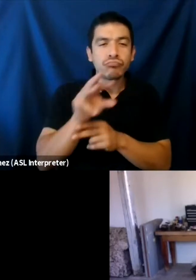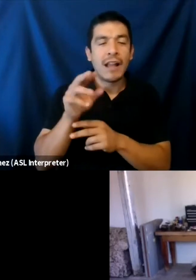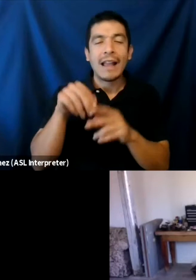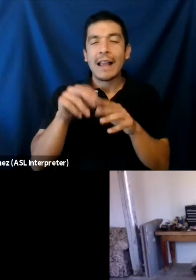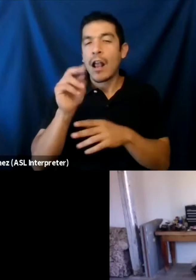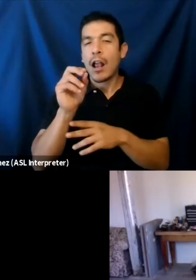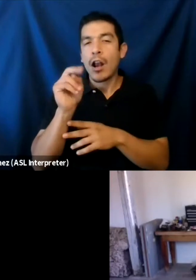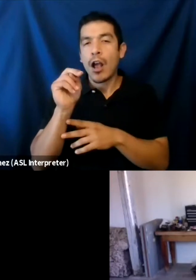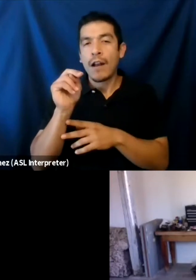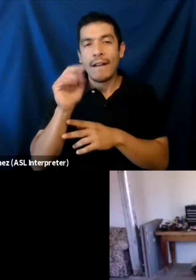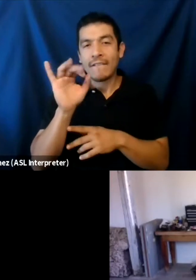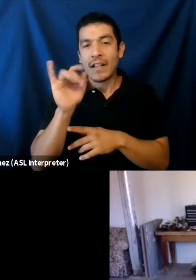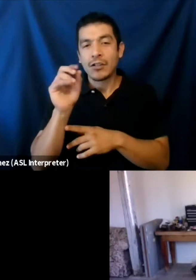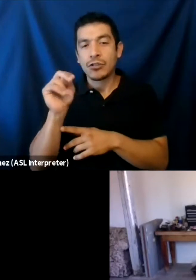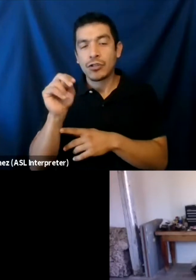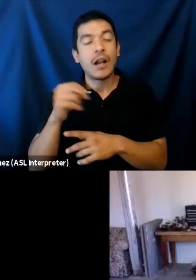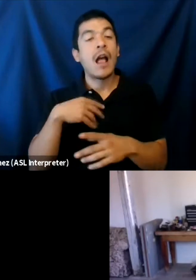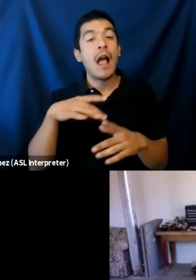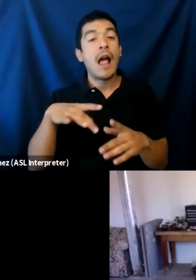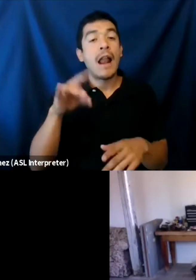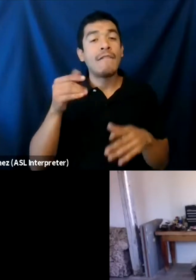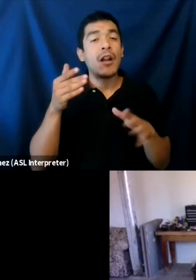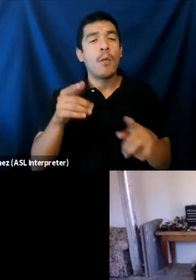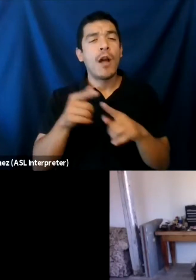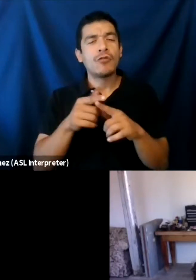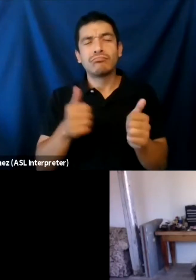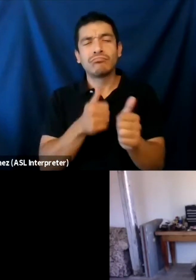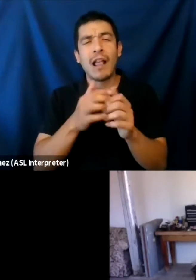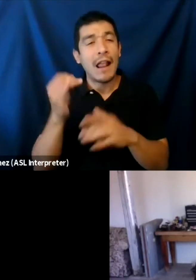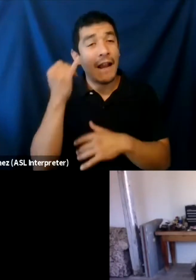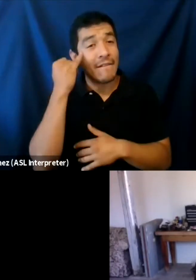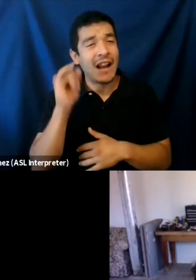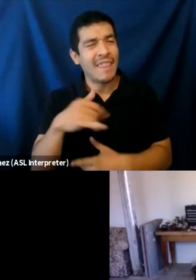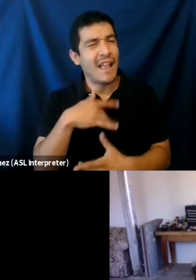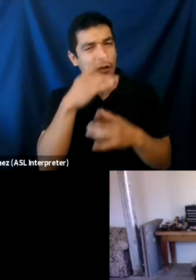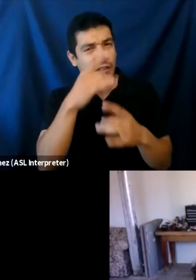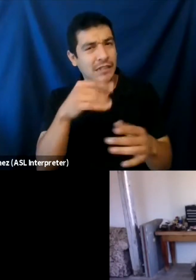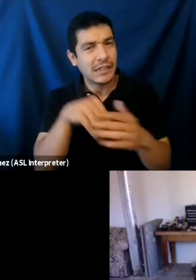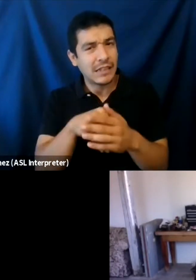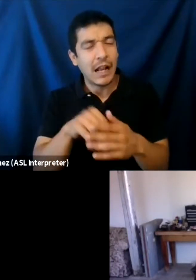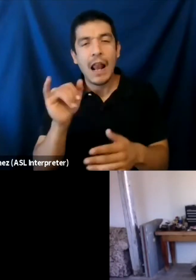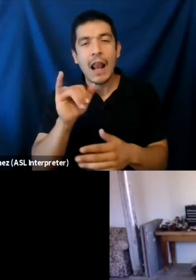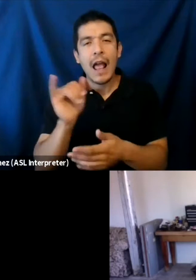to pursue a lot of the ideas that I was interested in. Like documentary can be this, it's such a flexible,